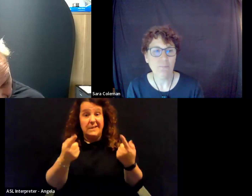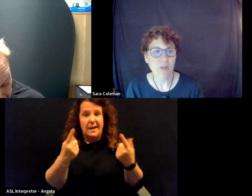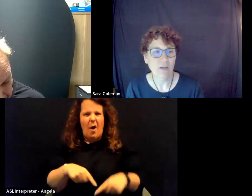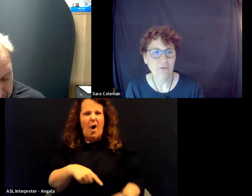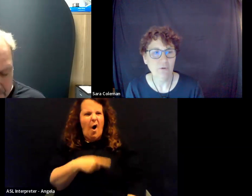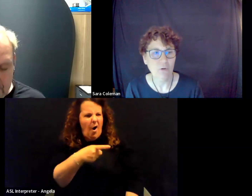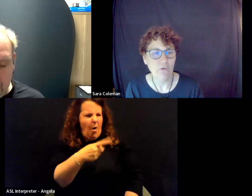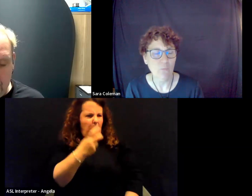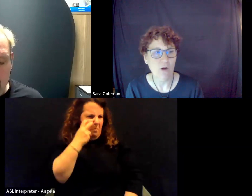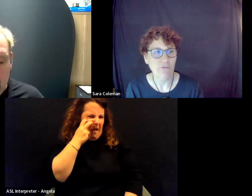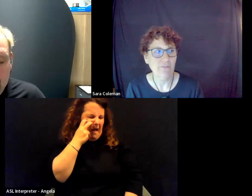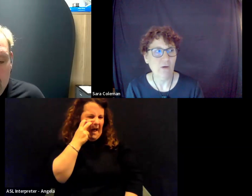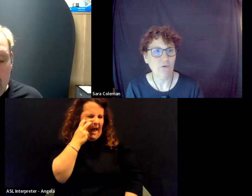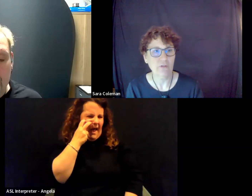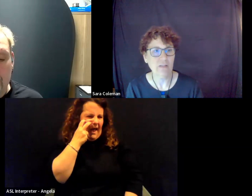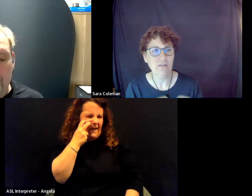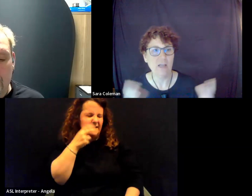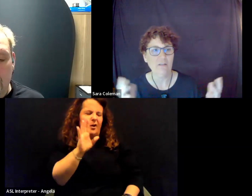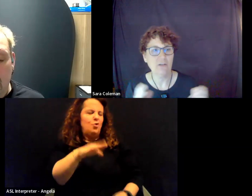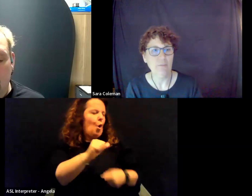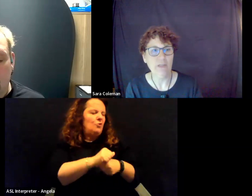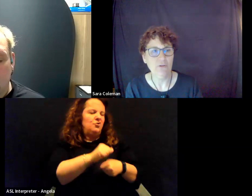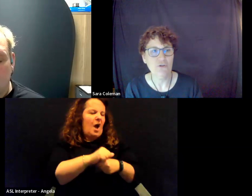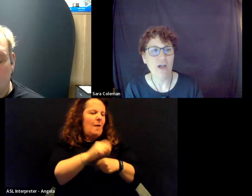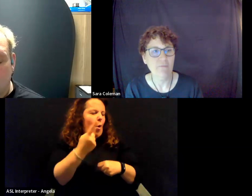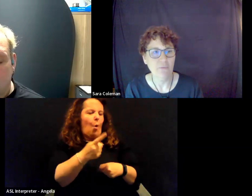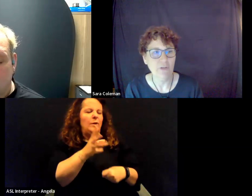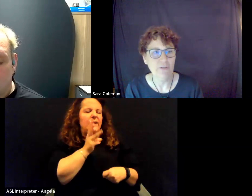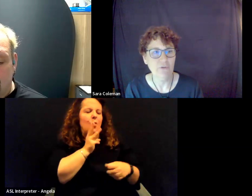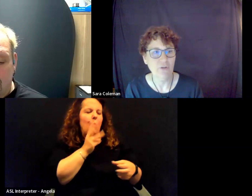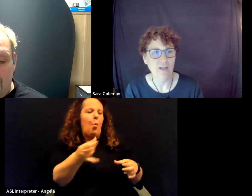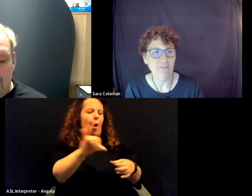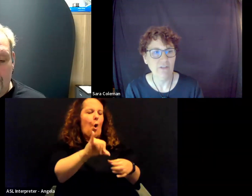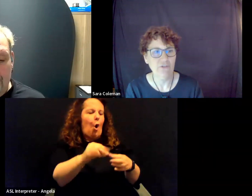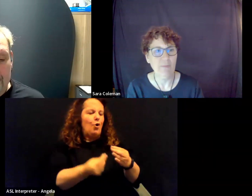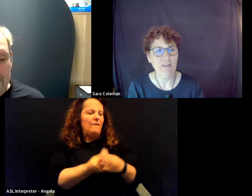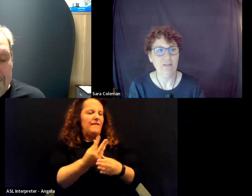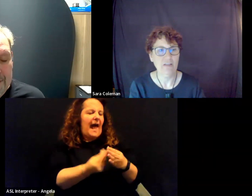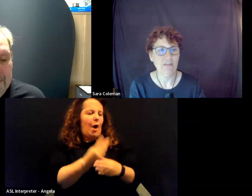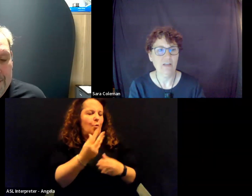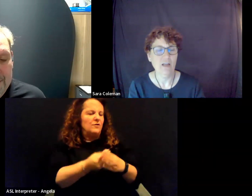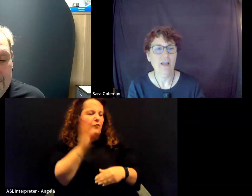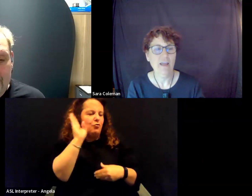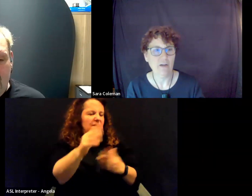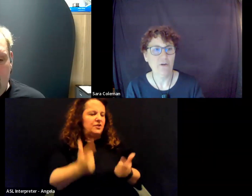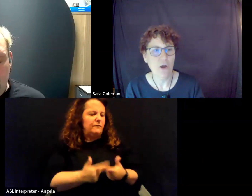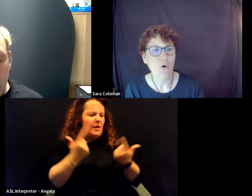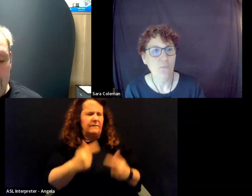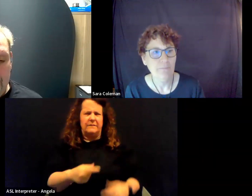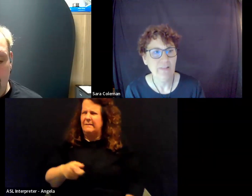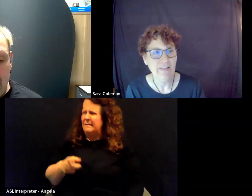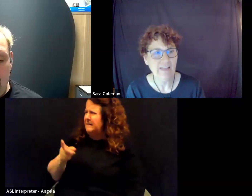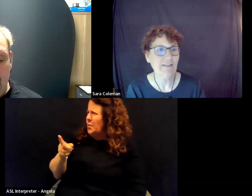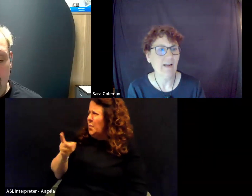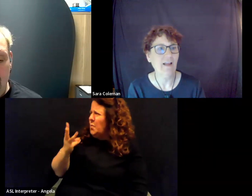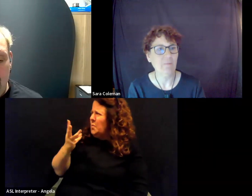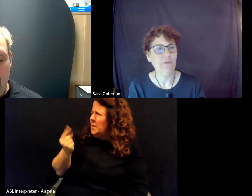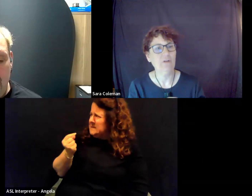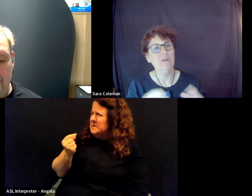you're blind, you can only water flowers. That's, that's going to be your job for the rest of your life. And she basically said, heck no, that's not happening.